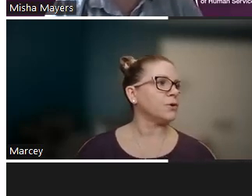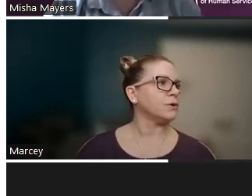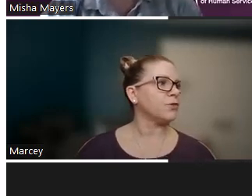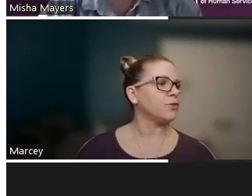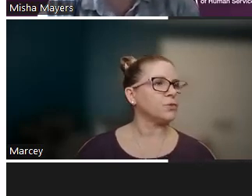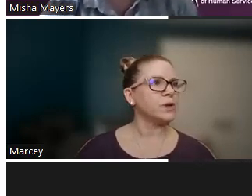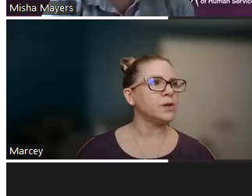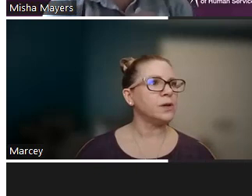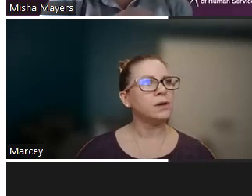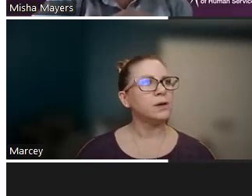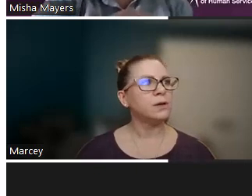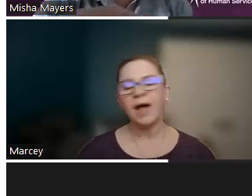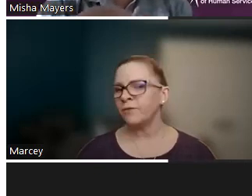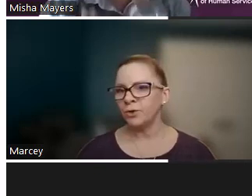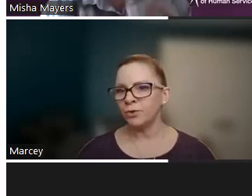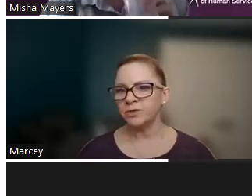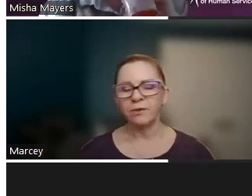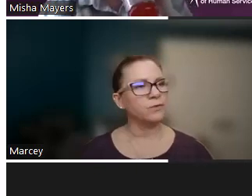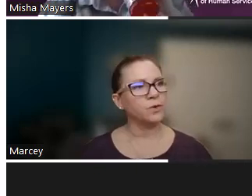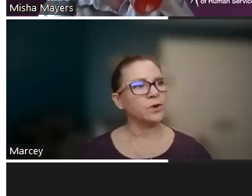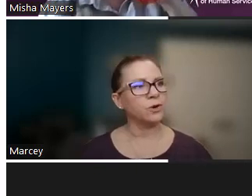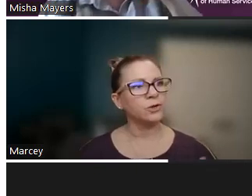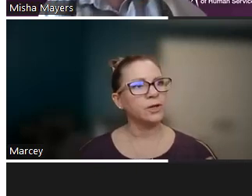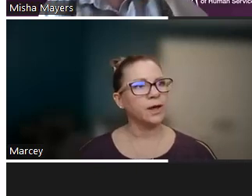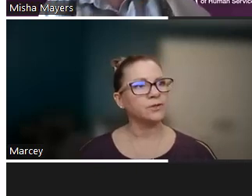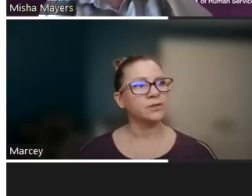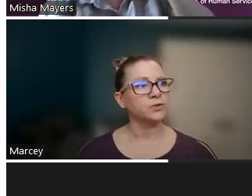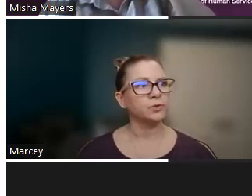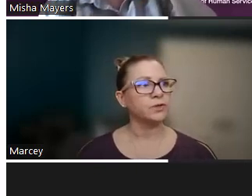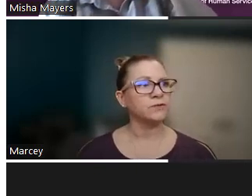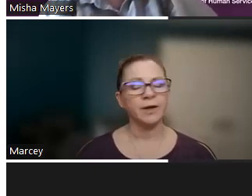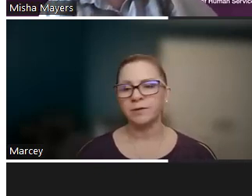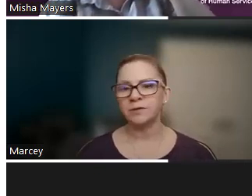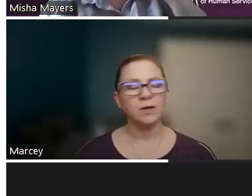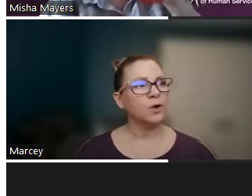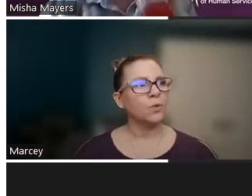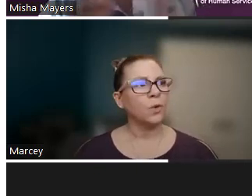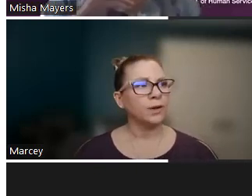THERE ARE THREE AVENUES THAT WE ARE LOOKING AT TO DISTRIBUTE THESE FUNDS.